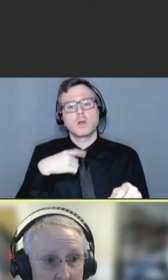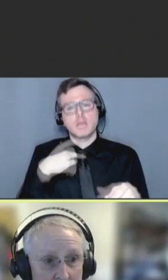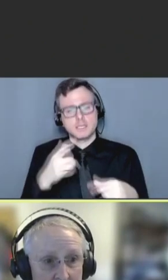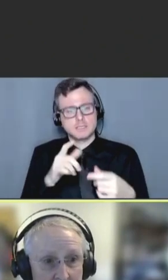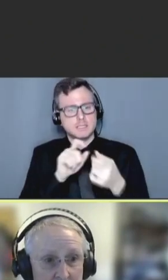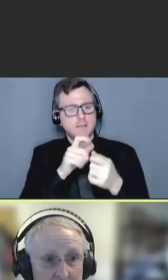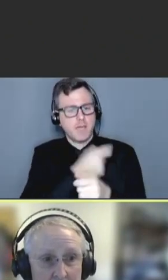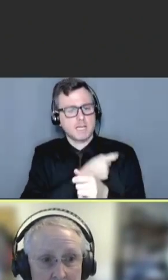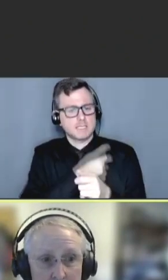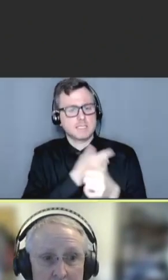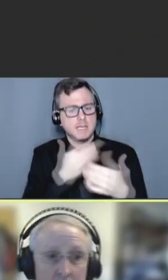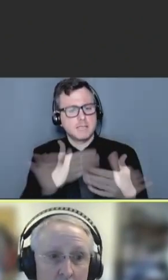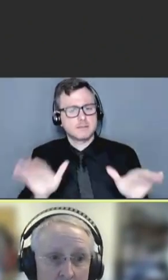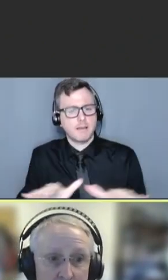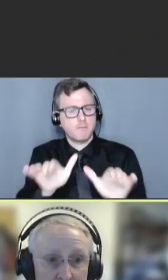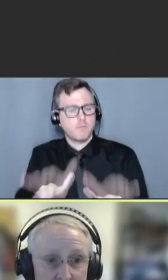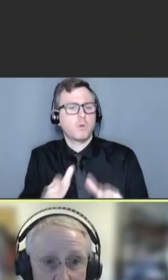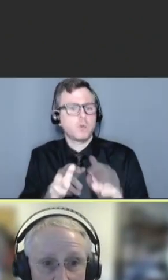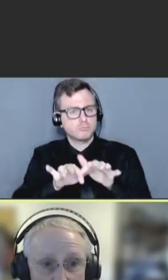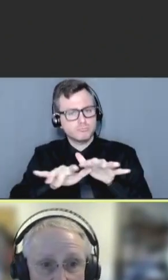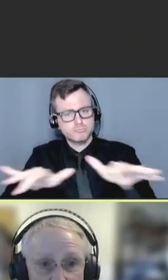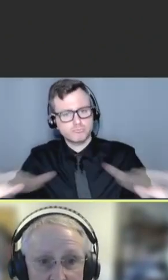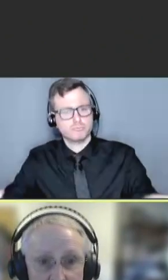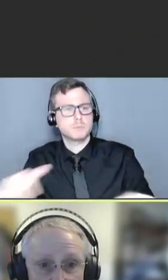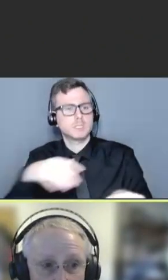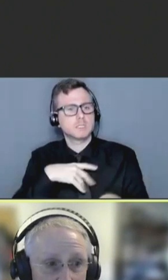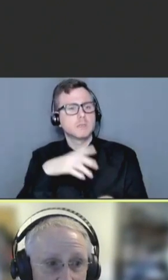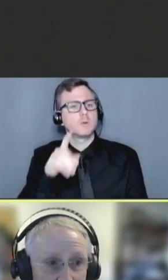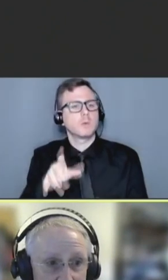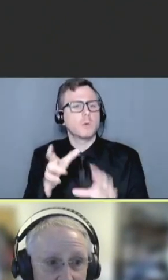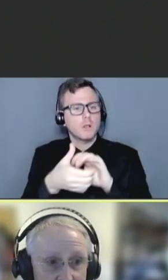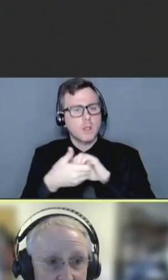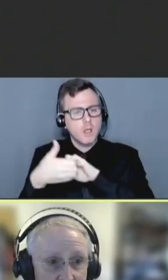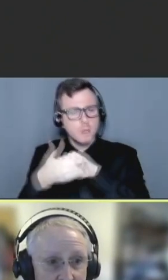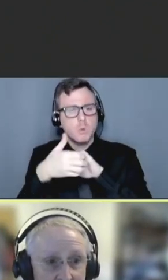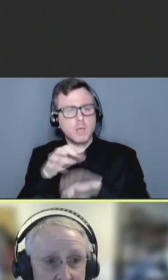we'll continue to collaborate across U.S. federal agencies evaluating vaccine safety